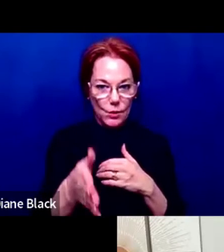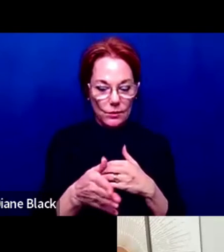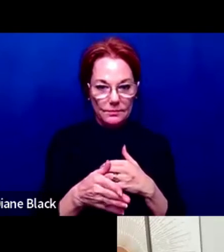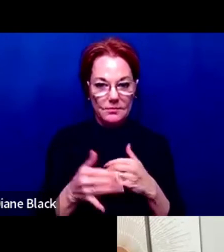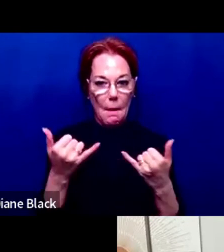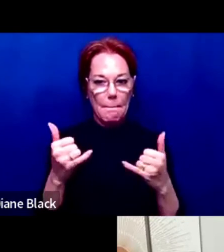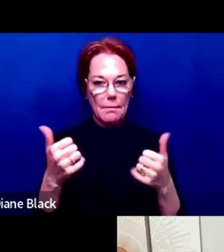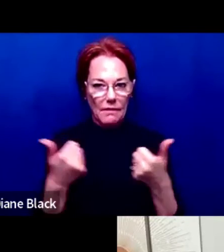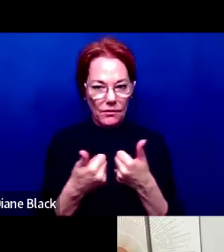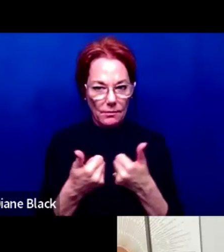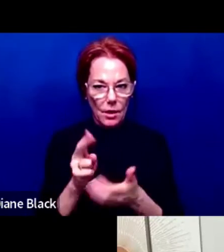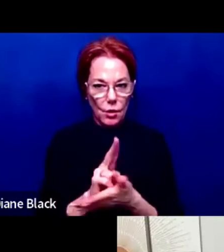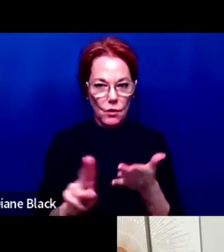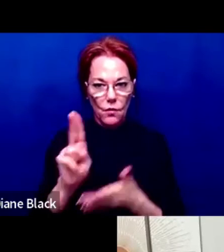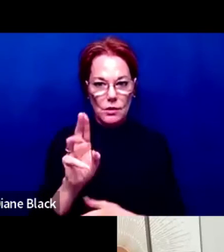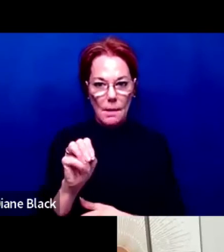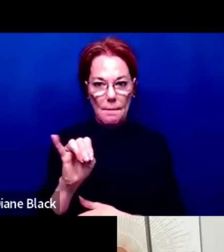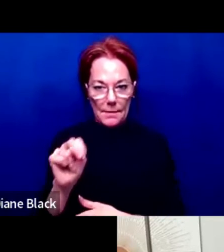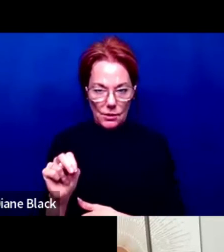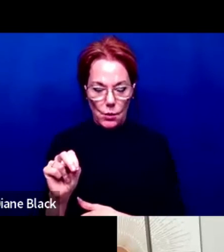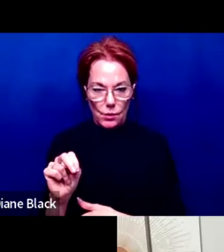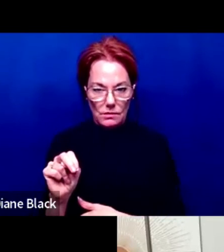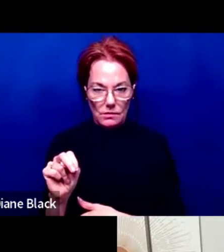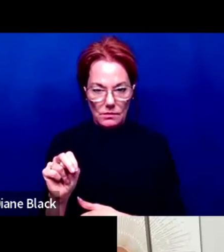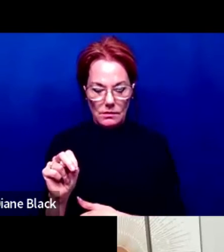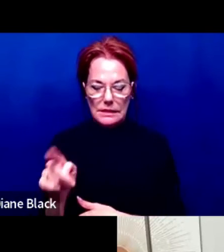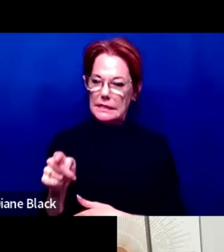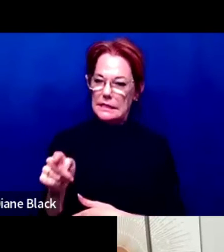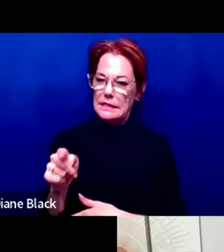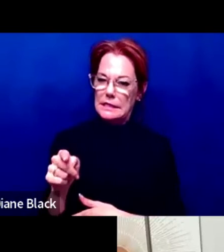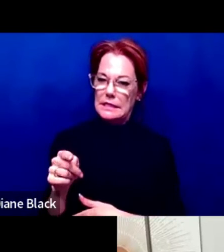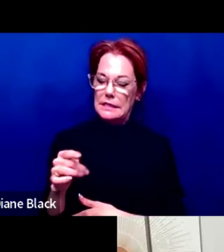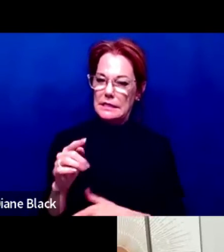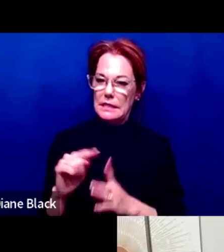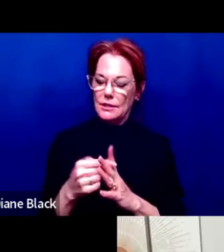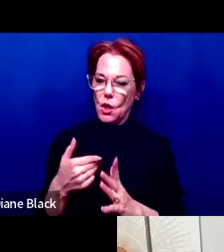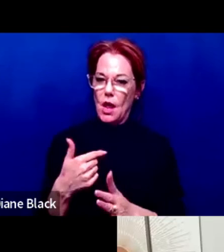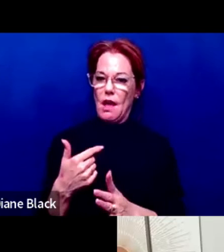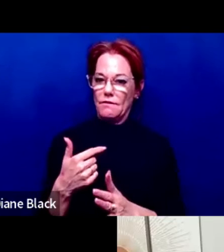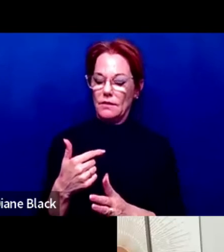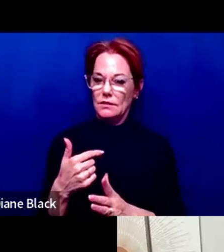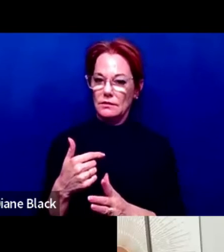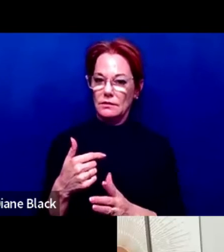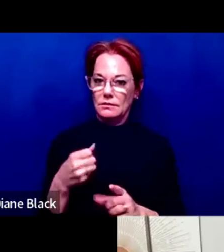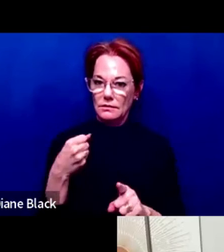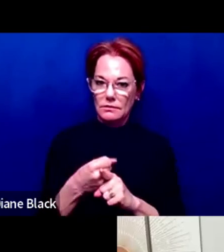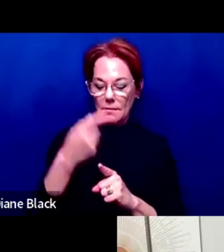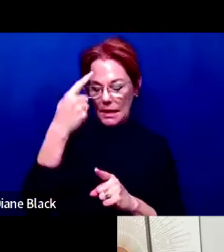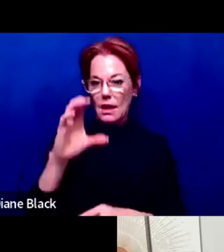started having concussion, concussions real close together. And you know, I started to like change, alter my attitude and